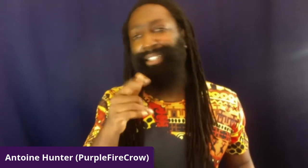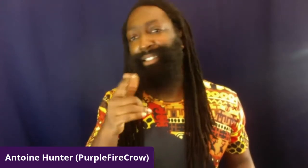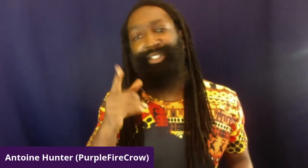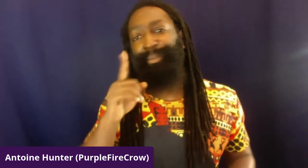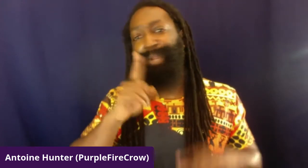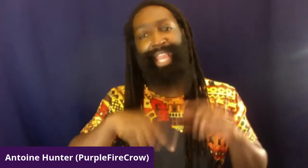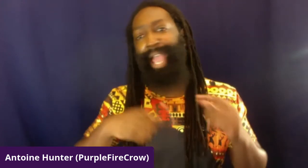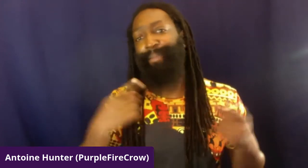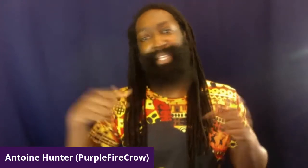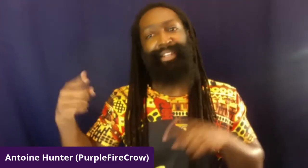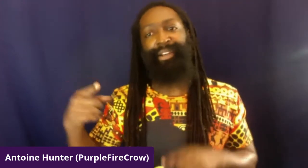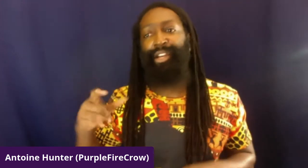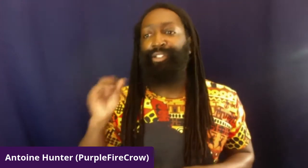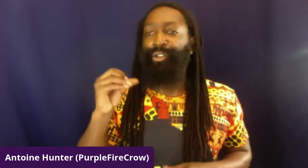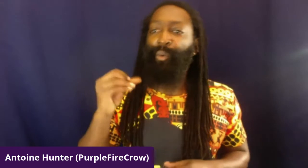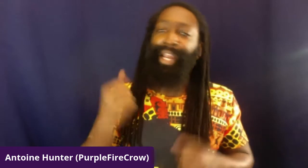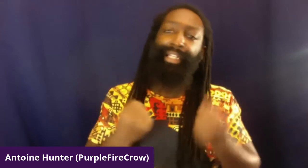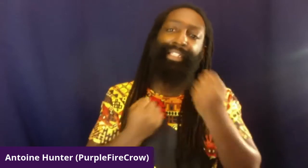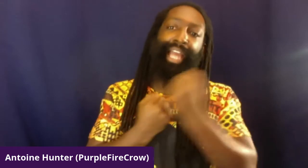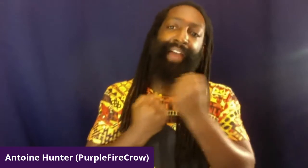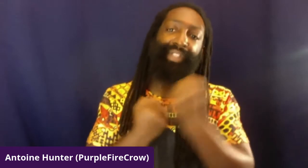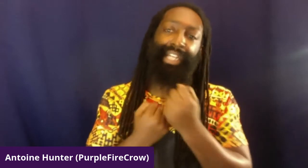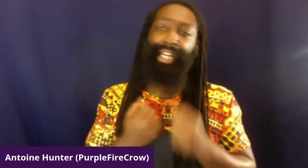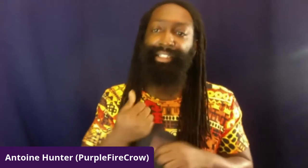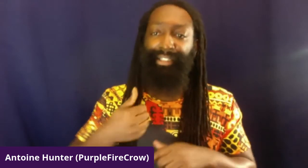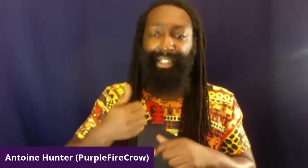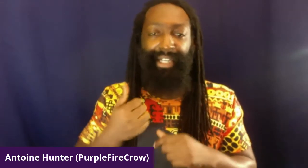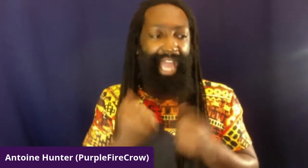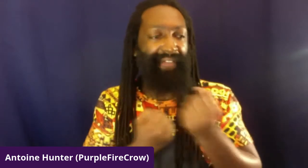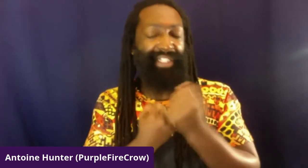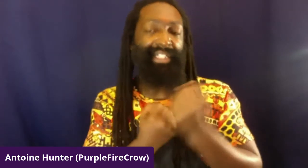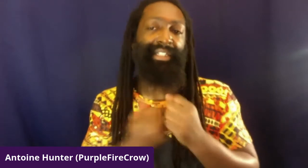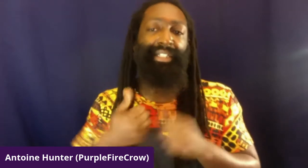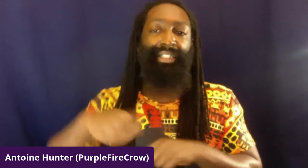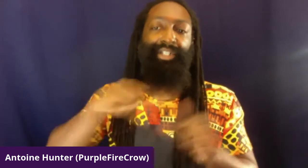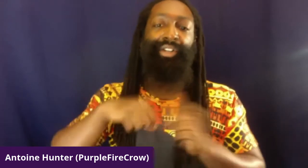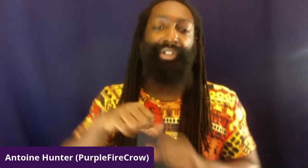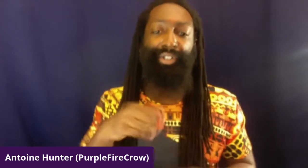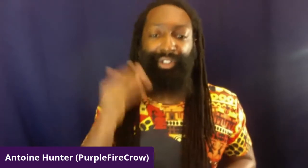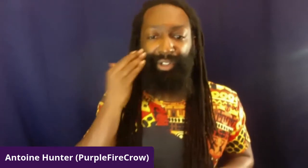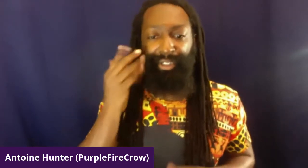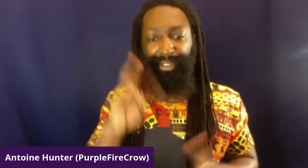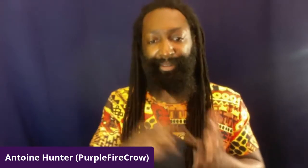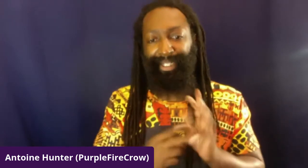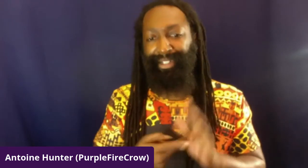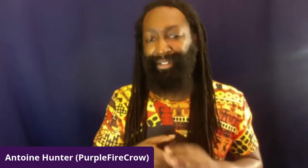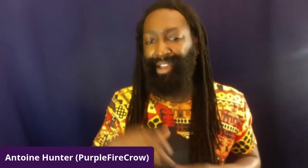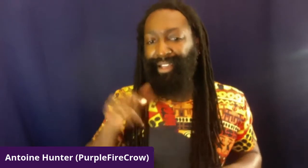That shouldn't be happening. So we need to advertise evidence, you know what I mean?